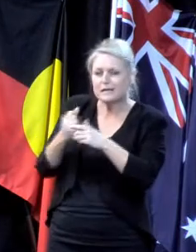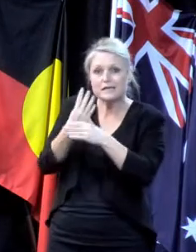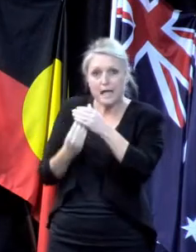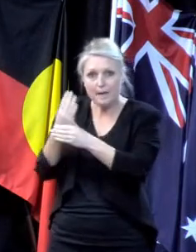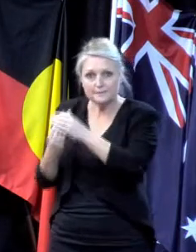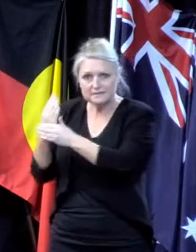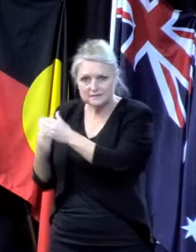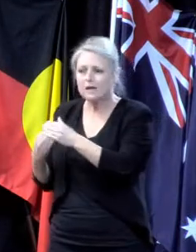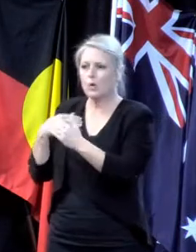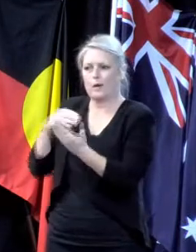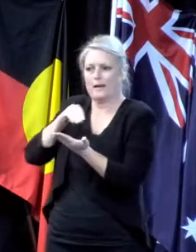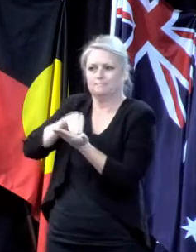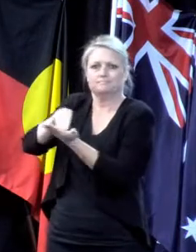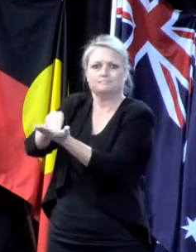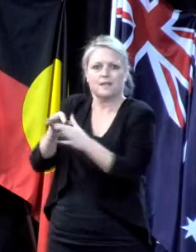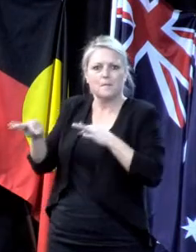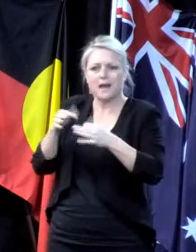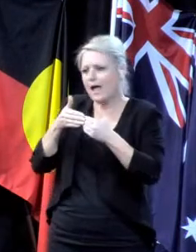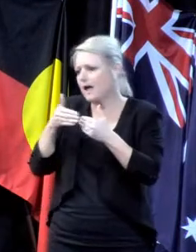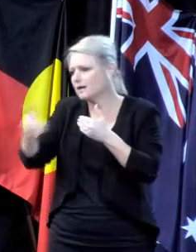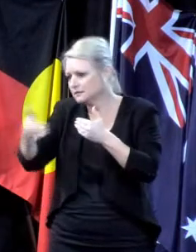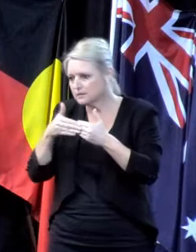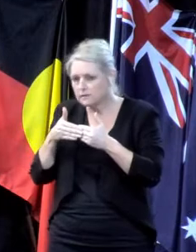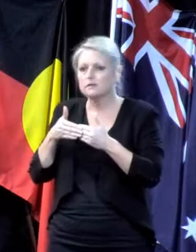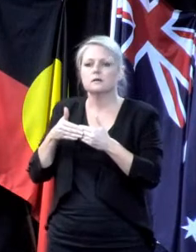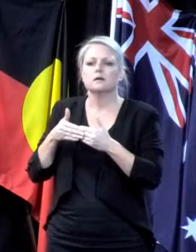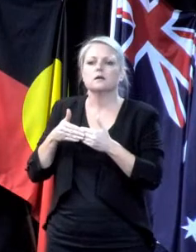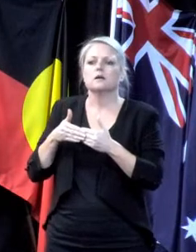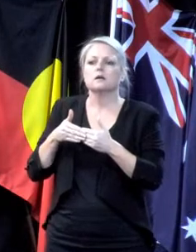So generally, you know, semester or annually we’re doing check-ins